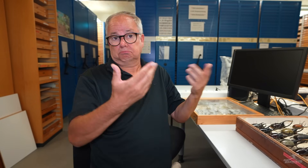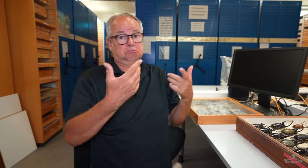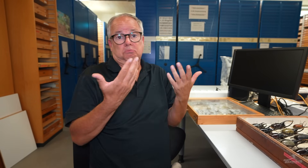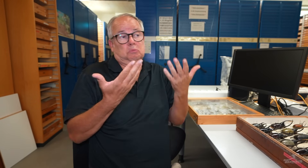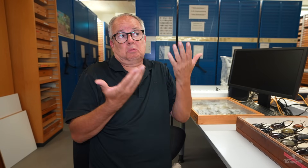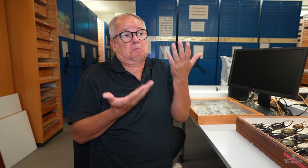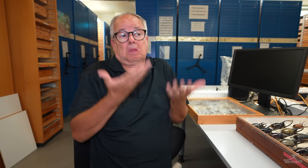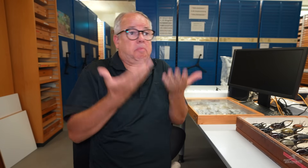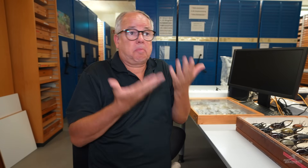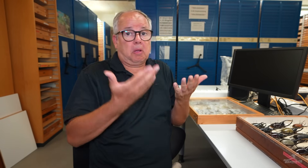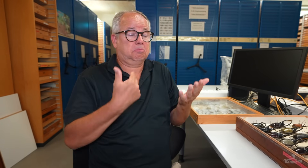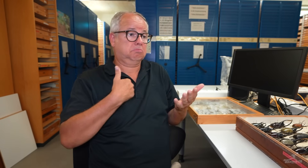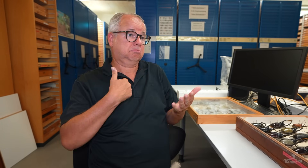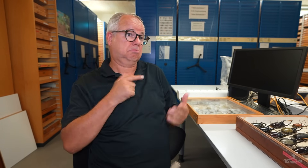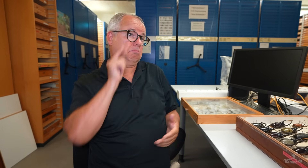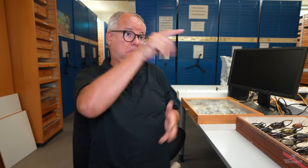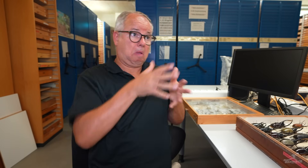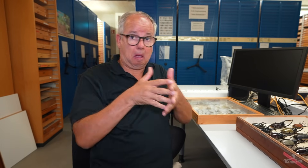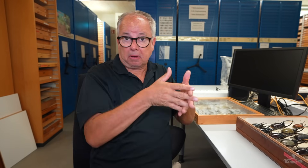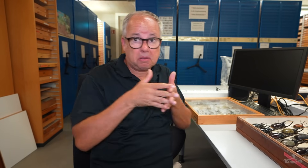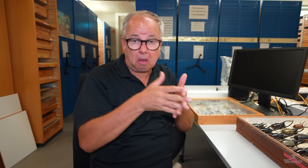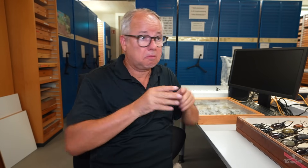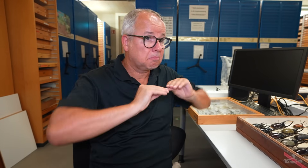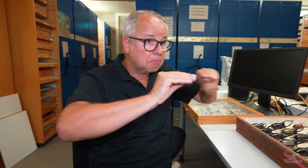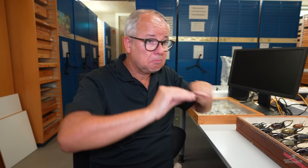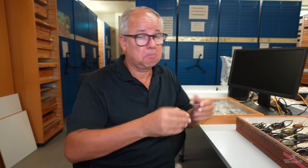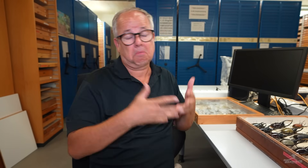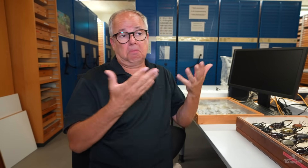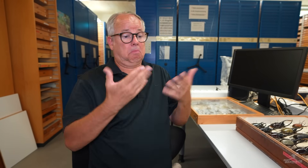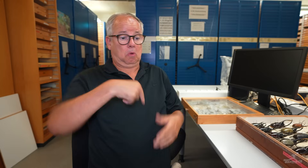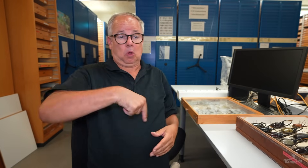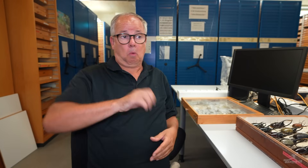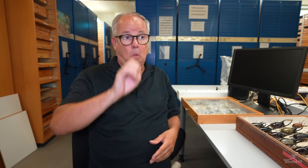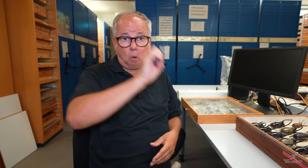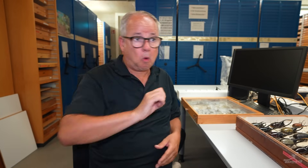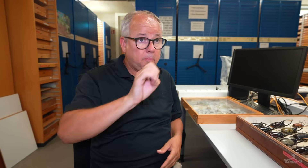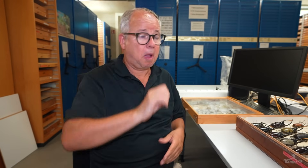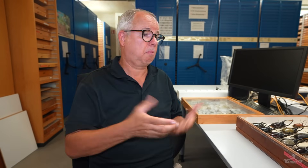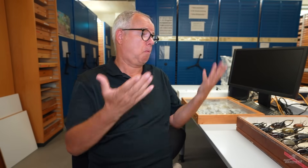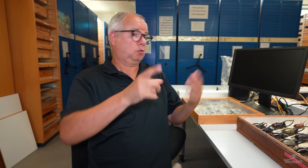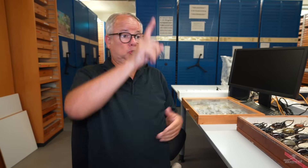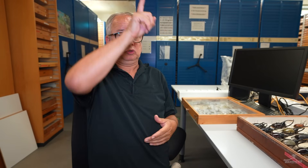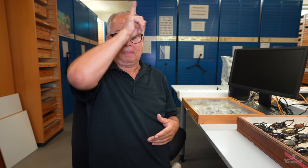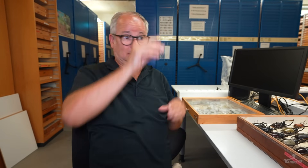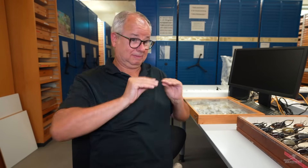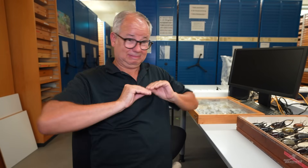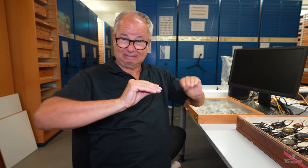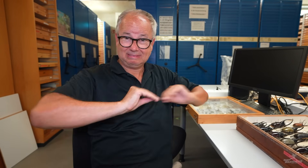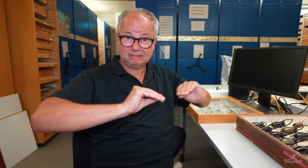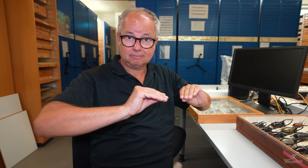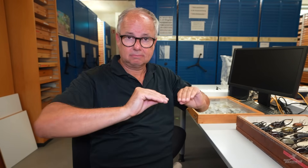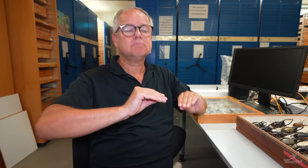Maybe I could go to the U.S., to Europe, or even here in Germany.